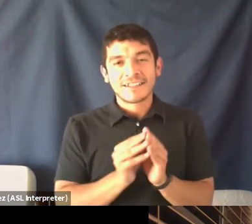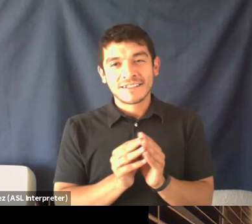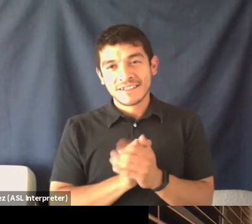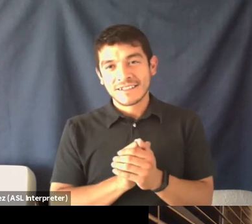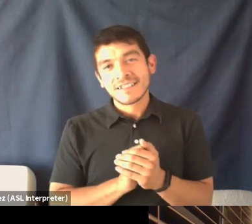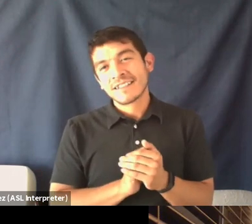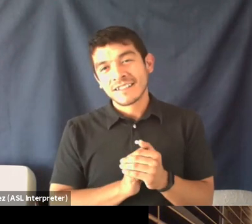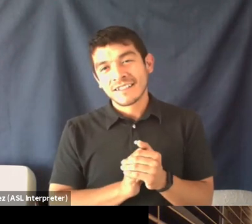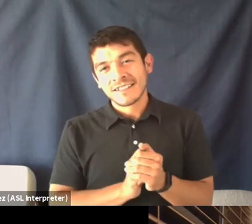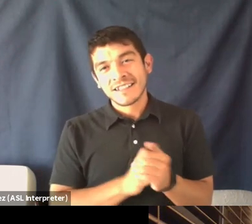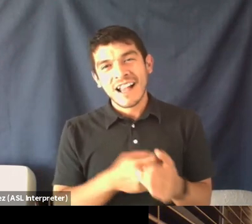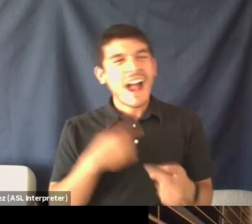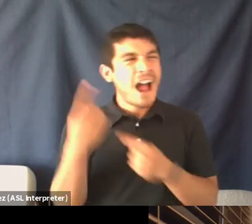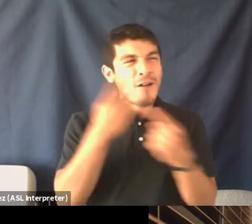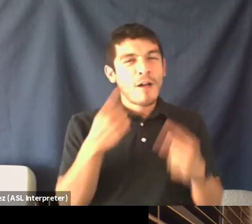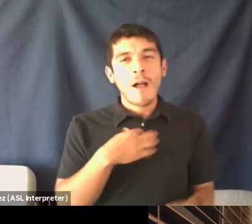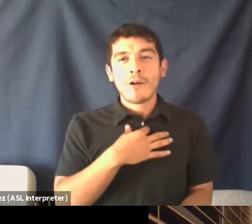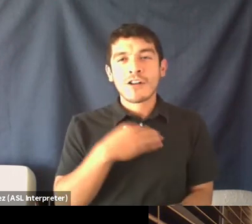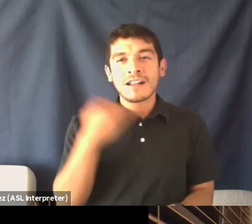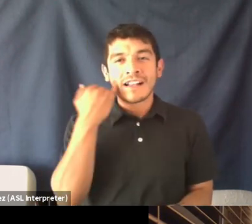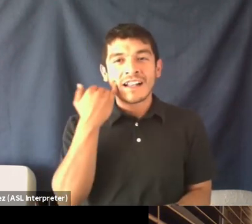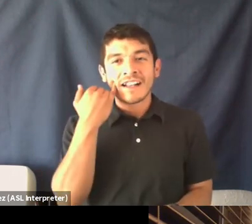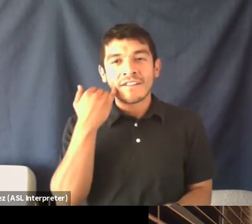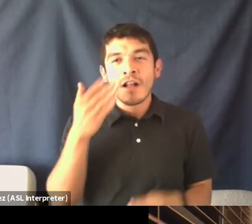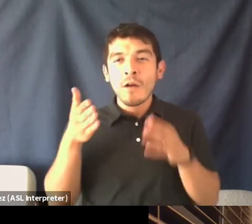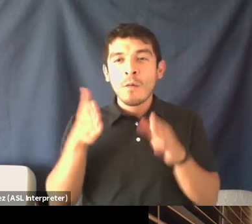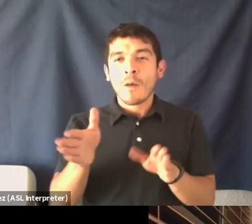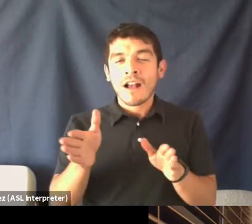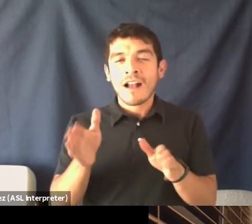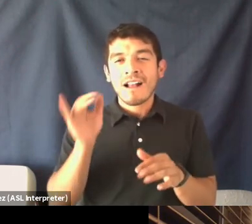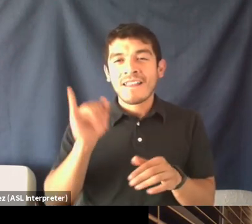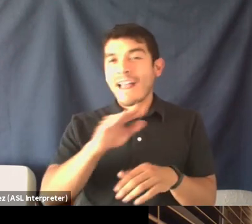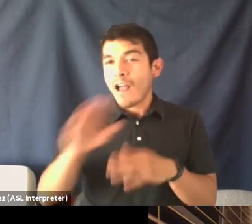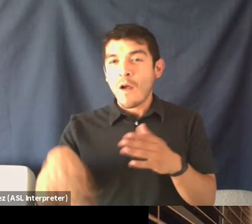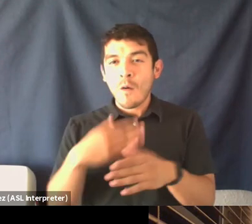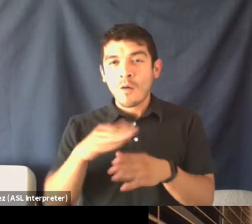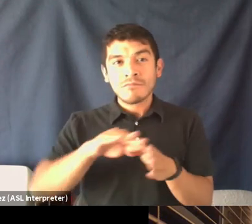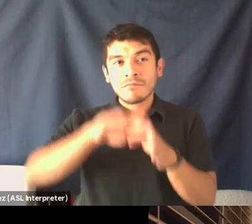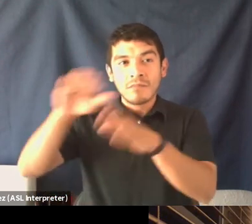I wonder, I'm curious if like the way that whole side of the industry works.